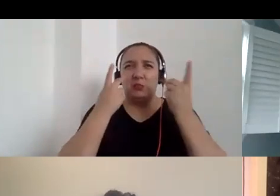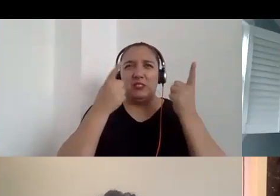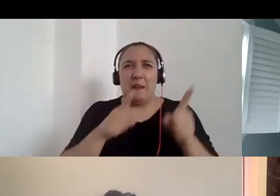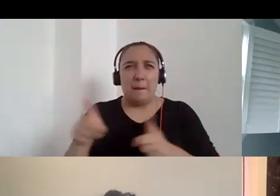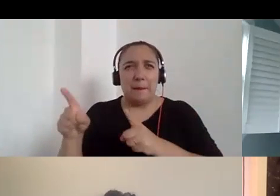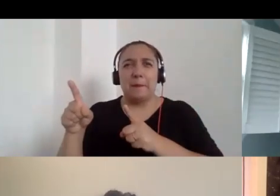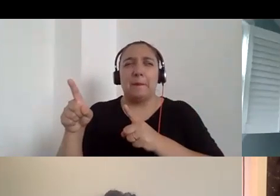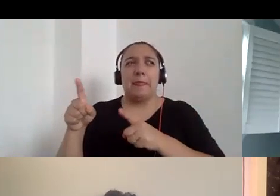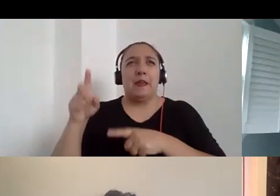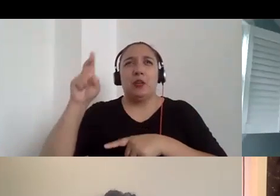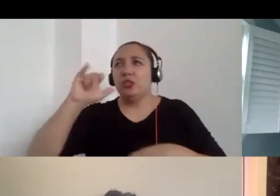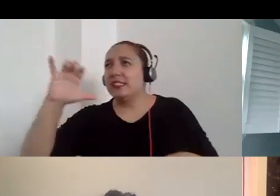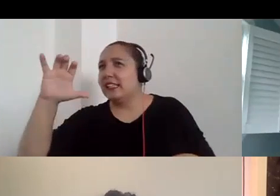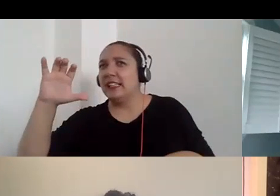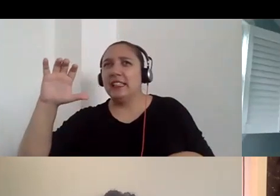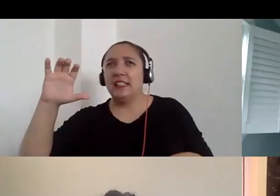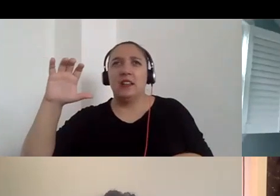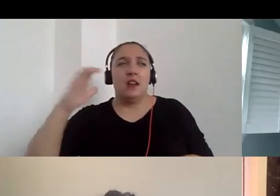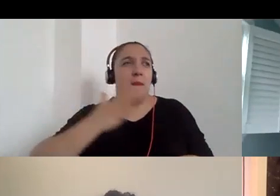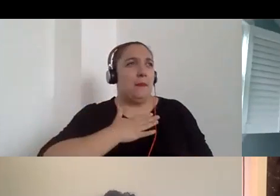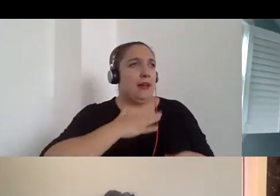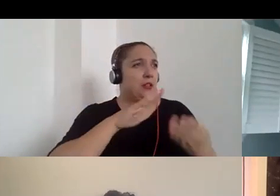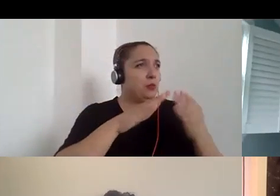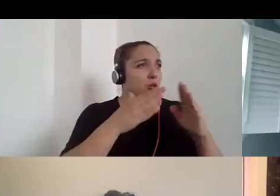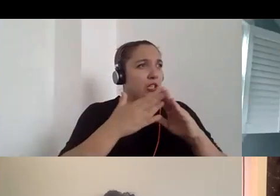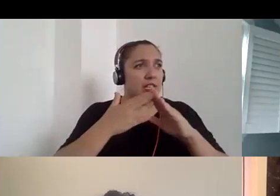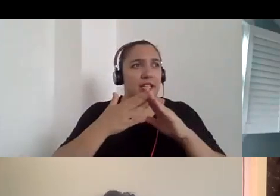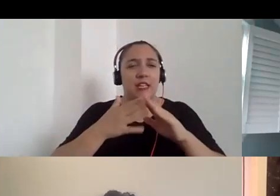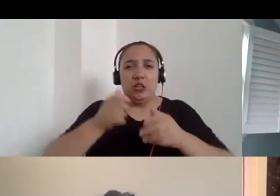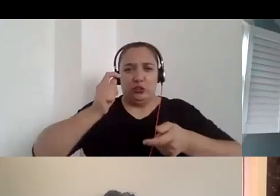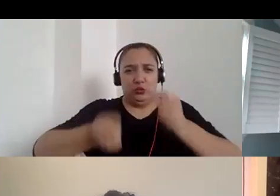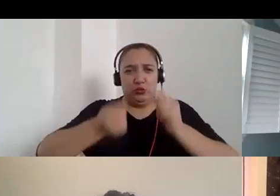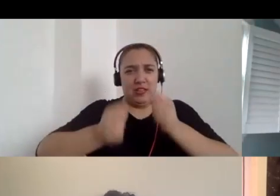York City, in my community in Trinidad. It's like how I'm processing what's happening.